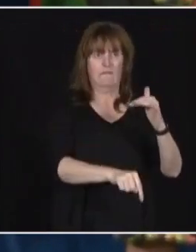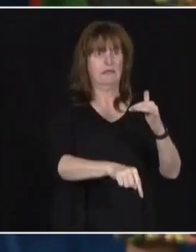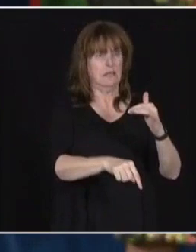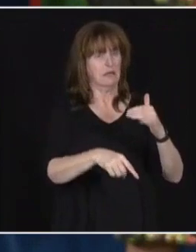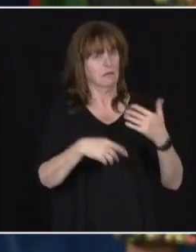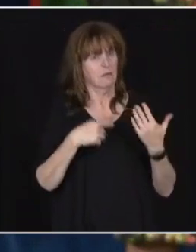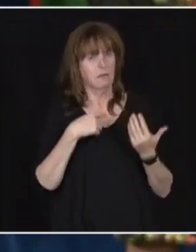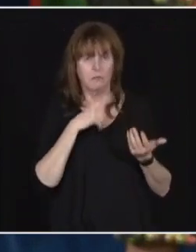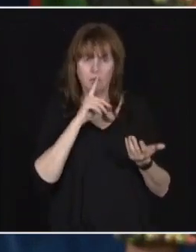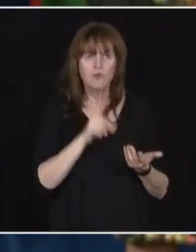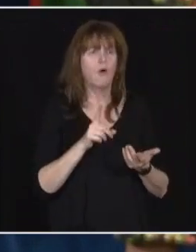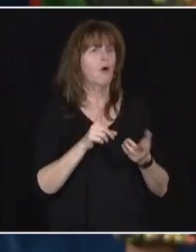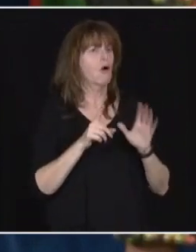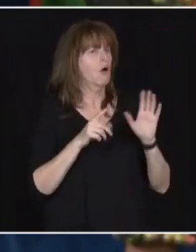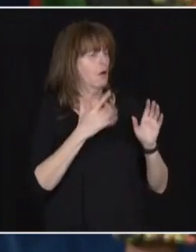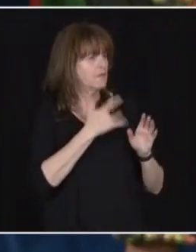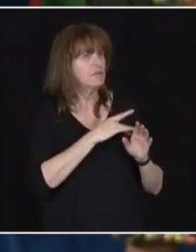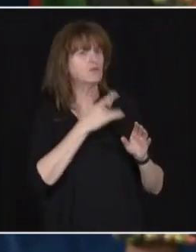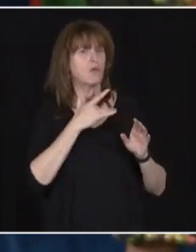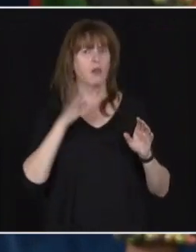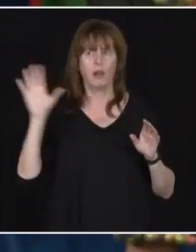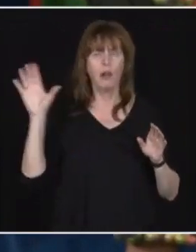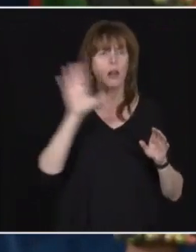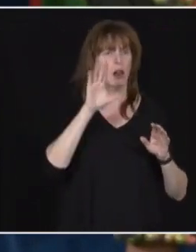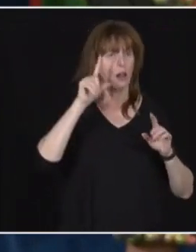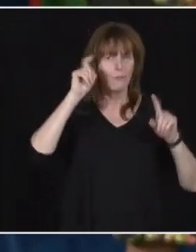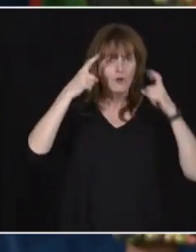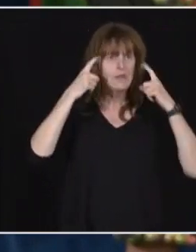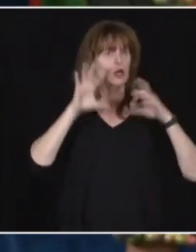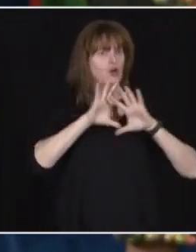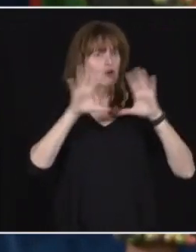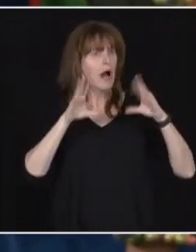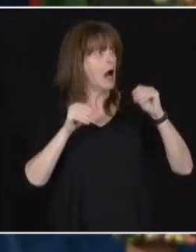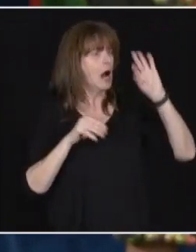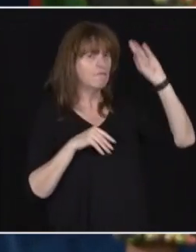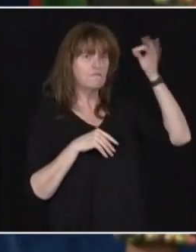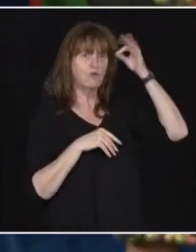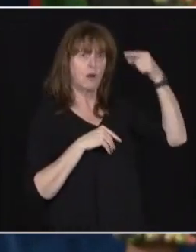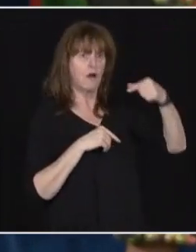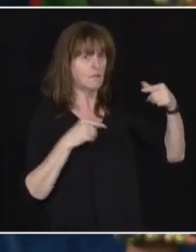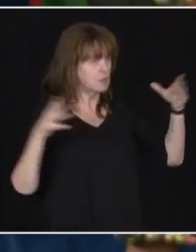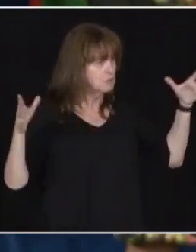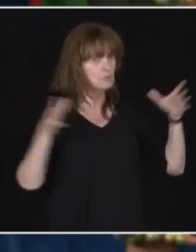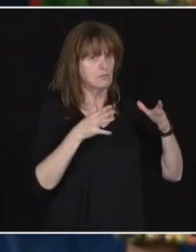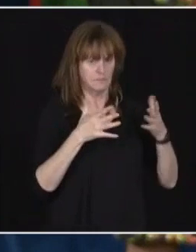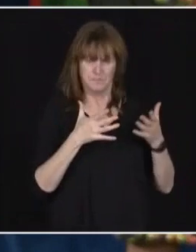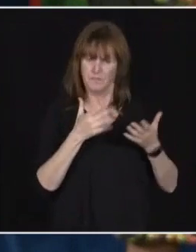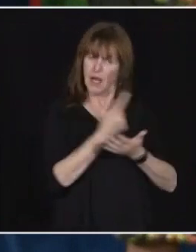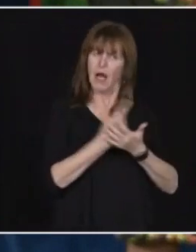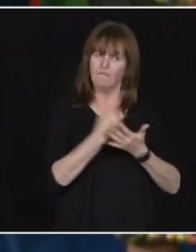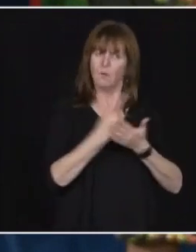It's too big of a tip ticket, and we will mention this on the weekly call with the premiers as well